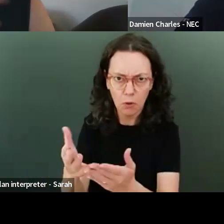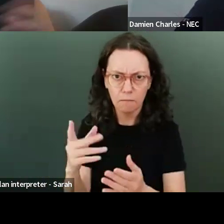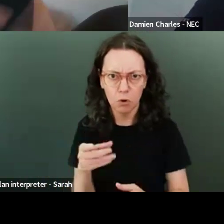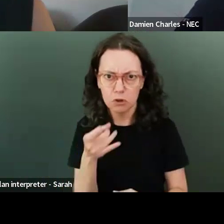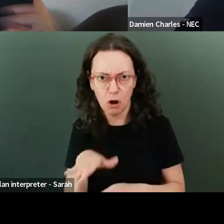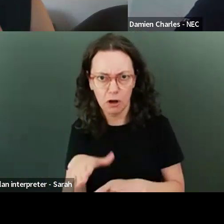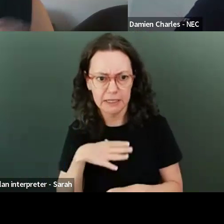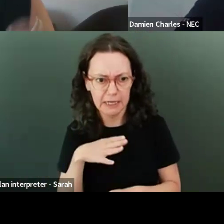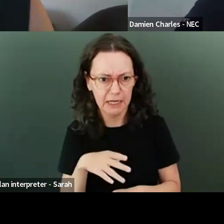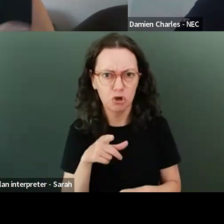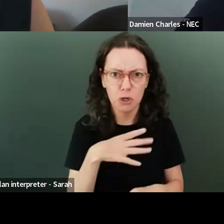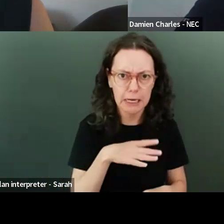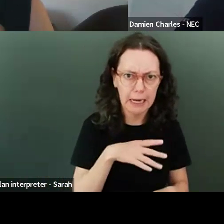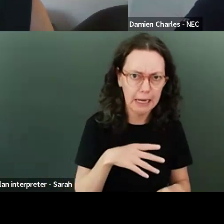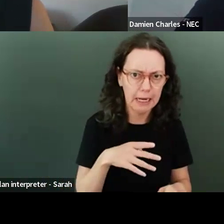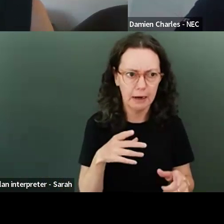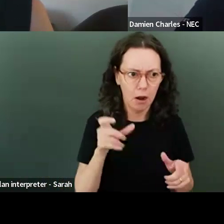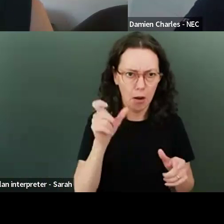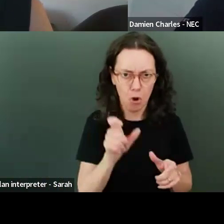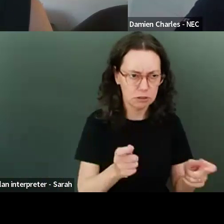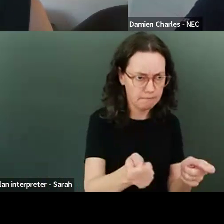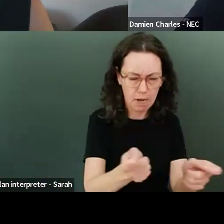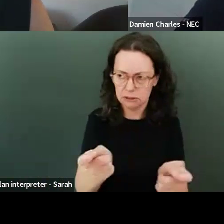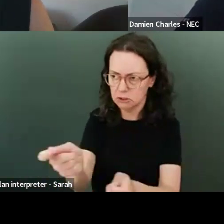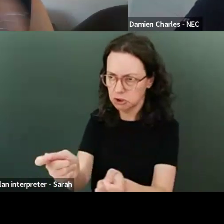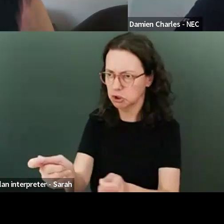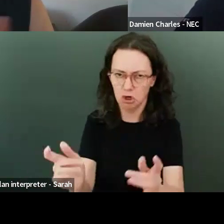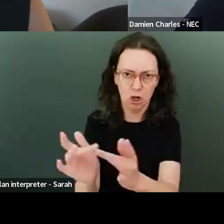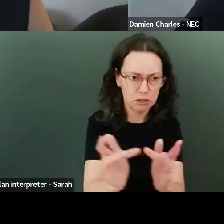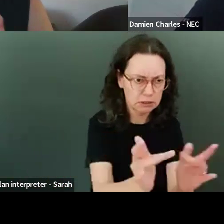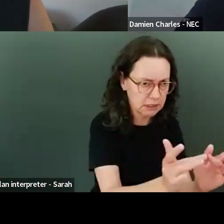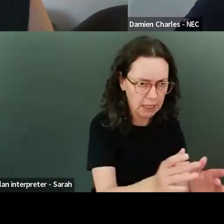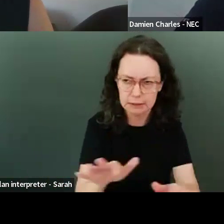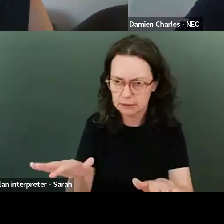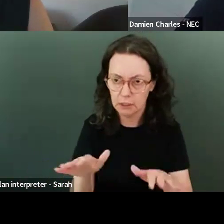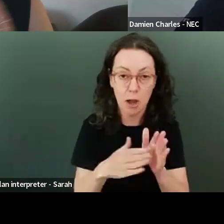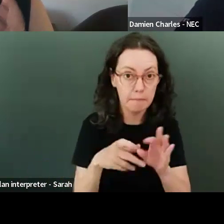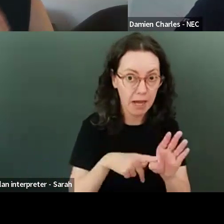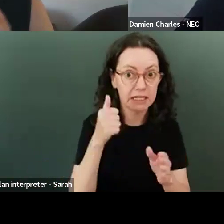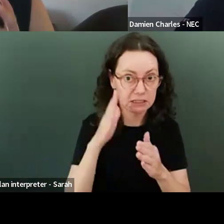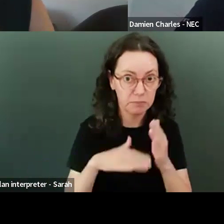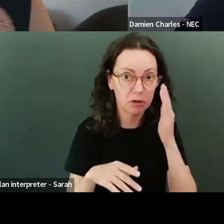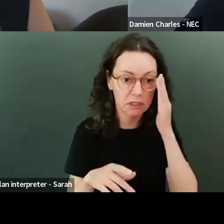a clock you need you know all the moving Parts need to be coordinated yeah so I